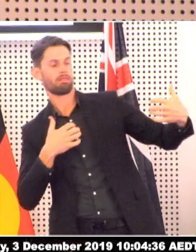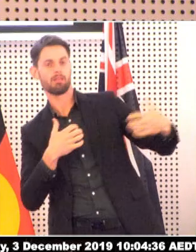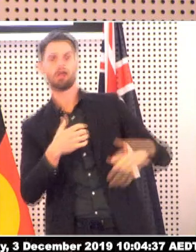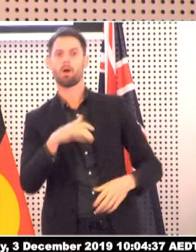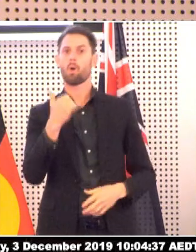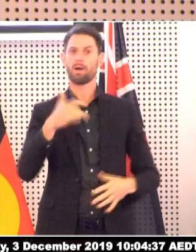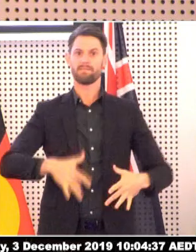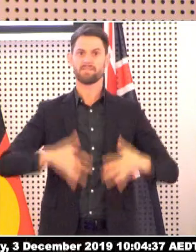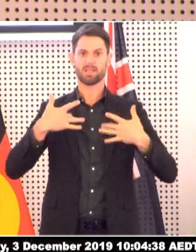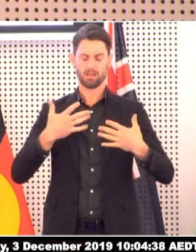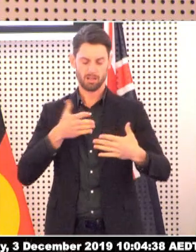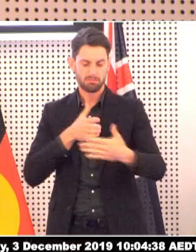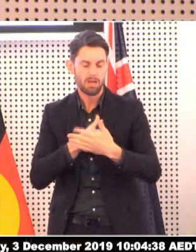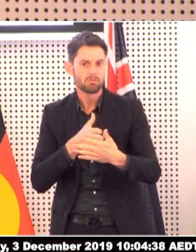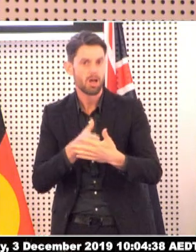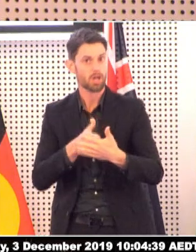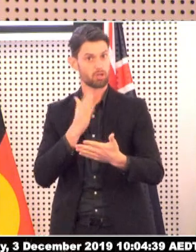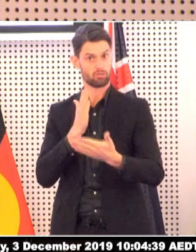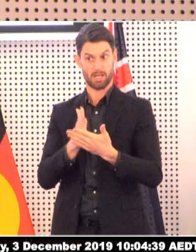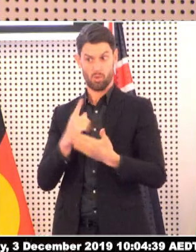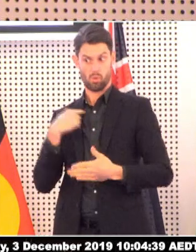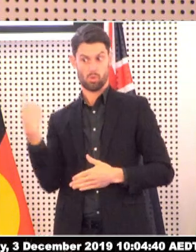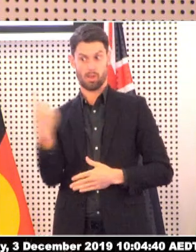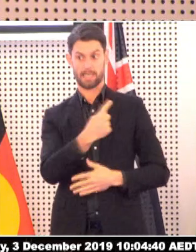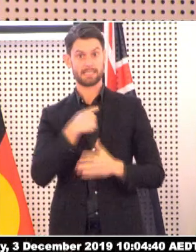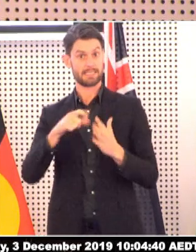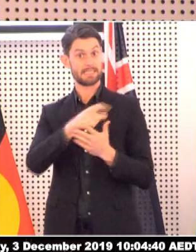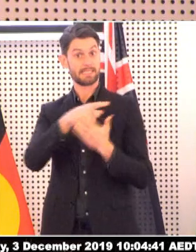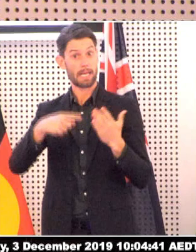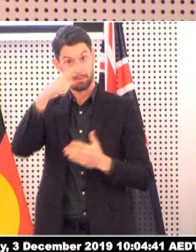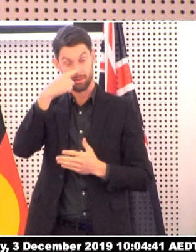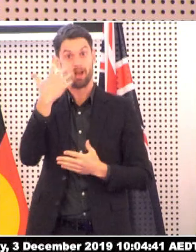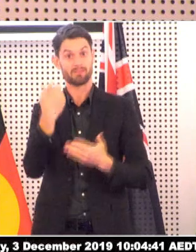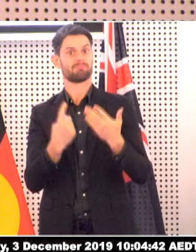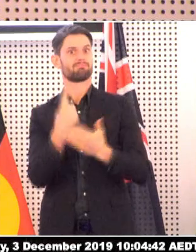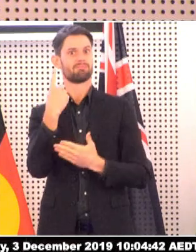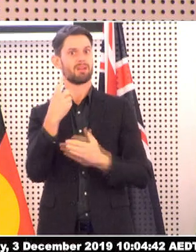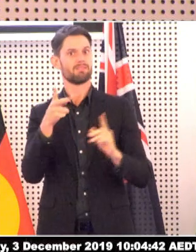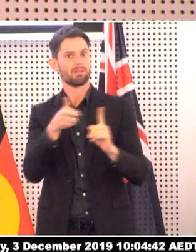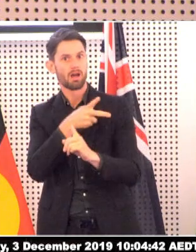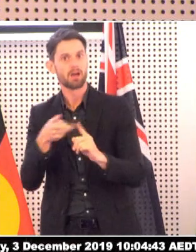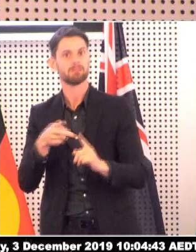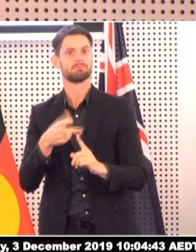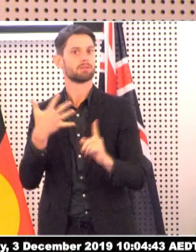And we are the ones who continue to experience violence, abuse, neglect and